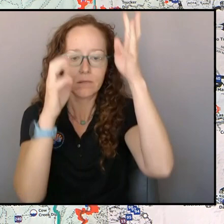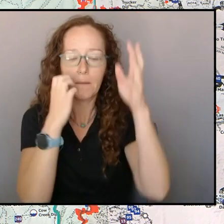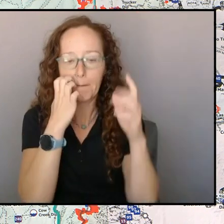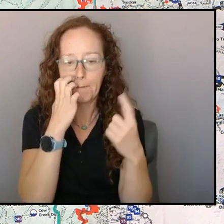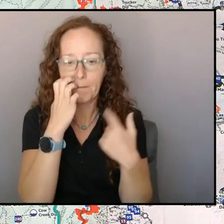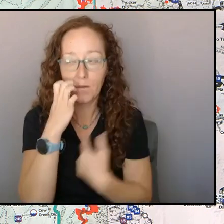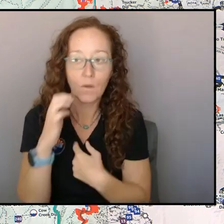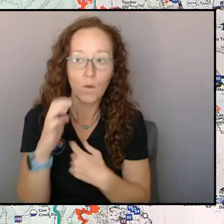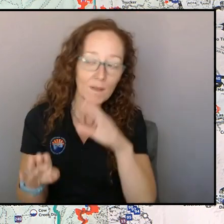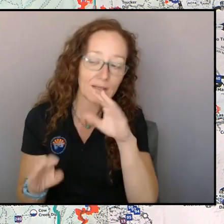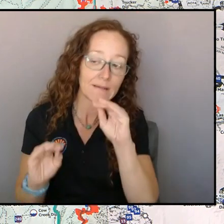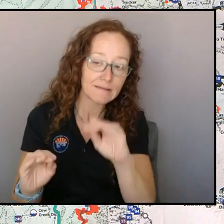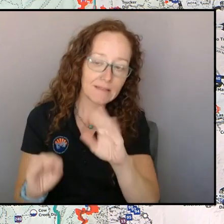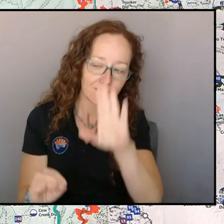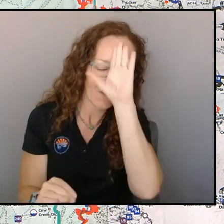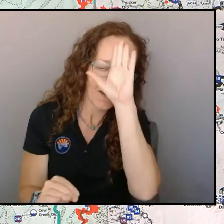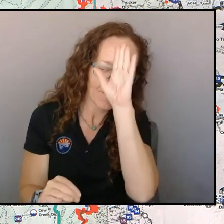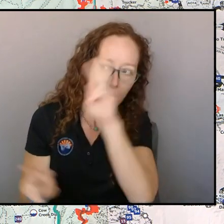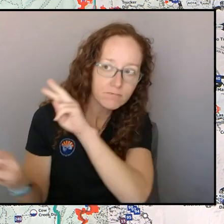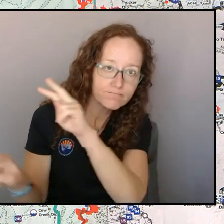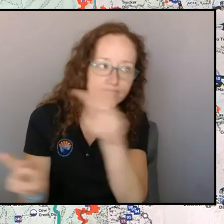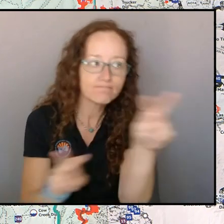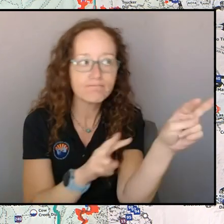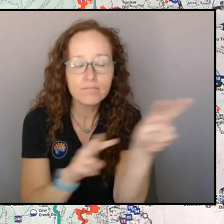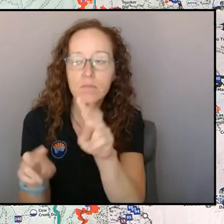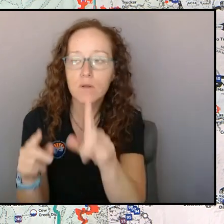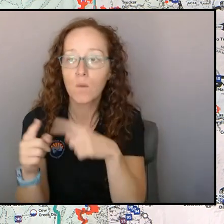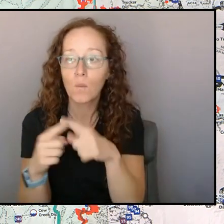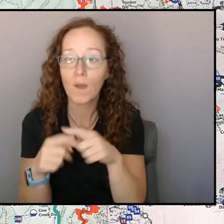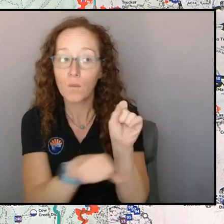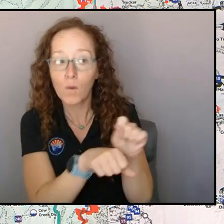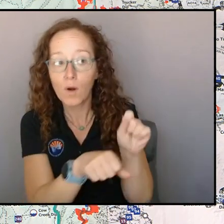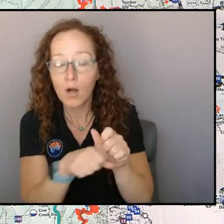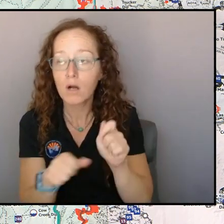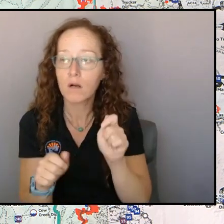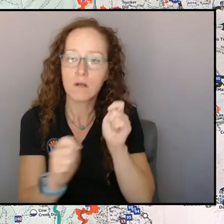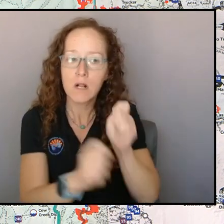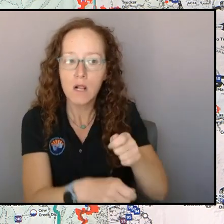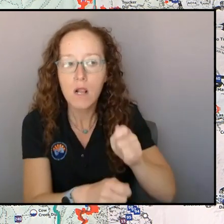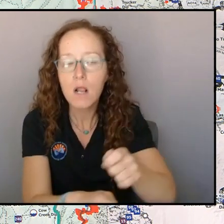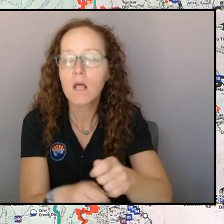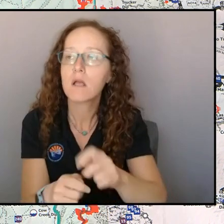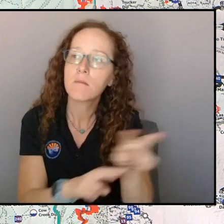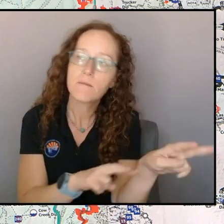on when they're out in the field that if they start seeing those go up, they can expect to have potential impacts to